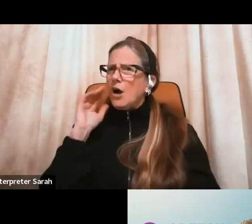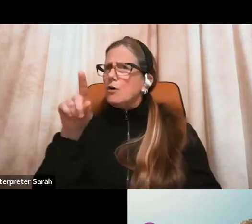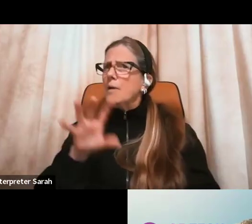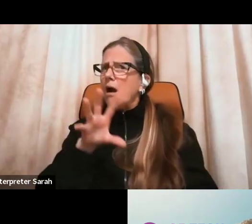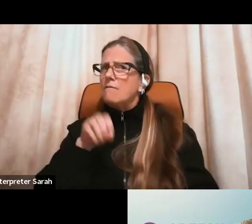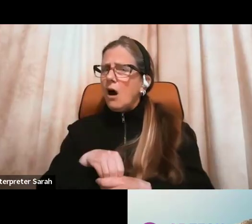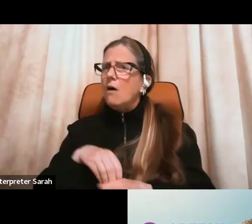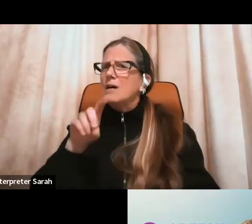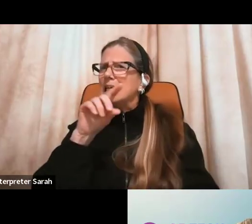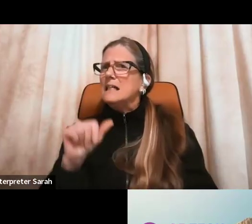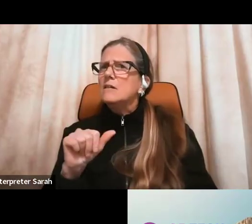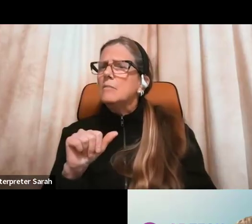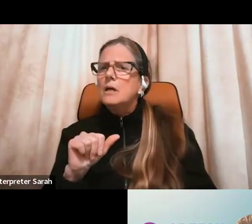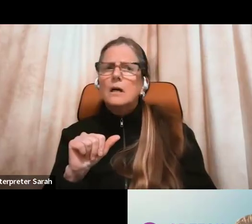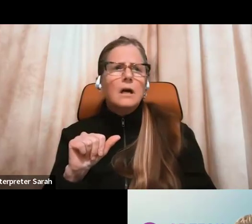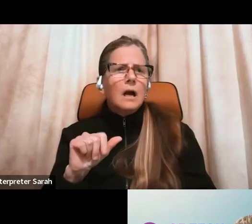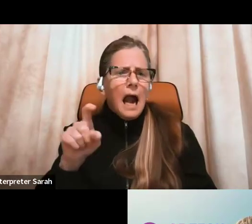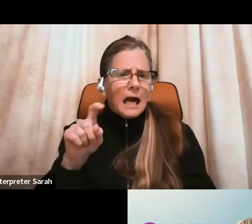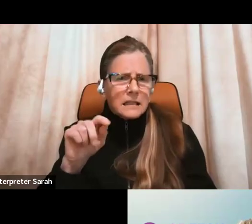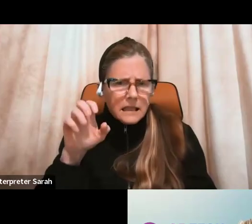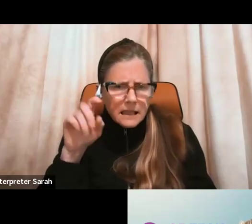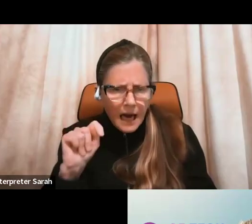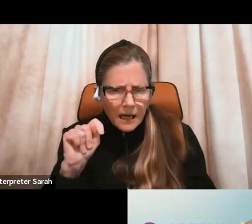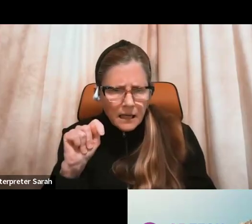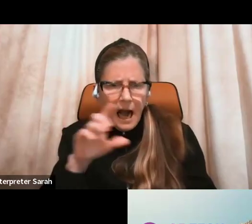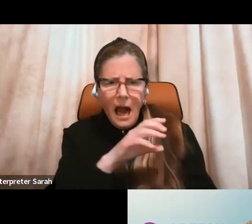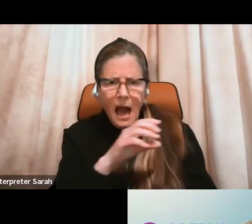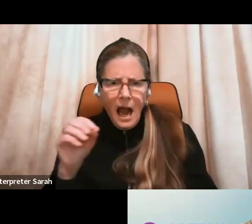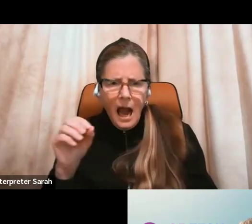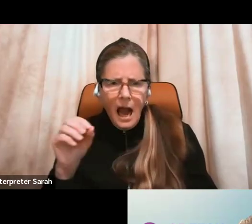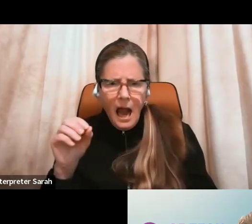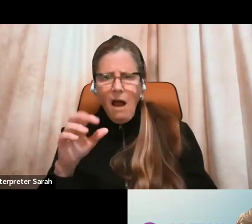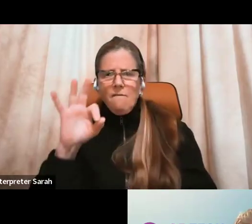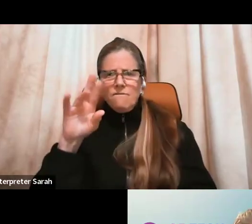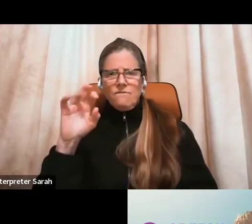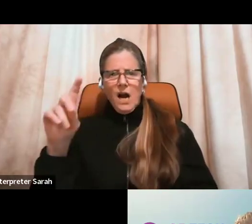and looking at AI and algorithmic bias. Anything you'd like to highlight there?